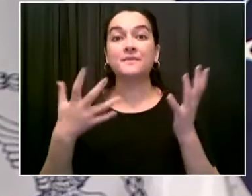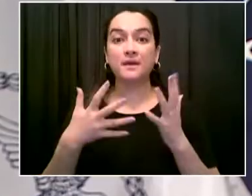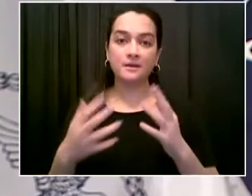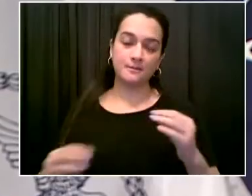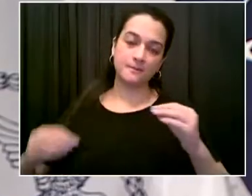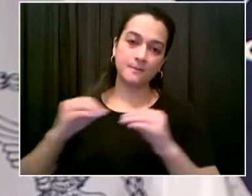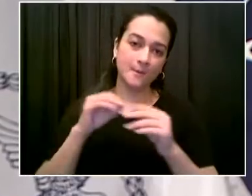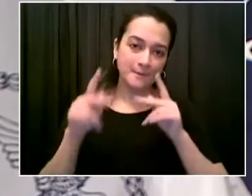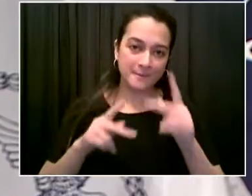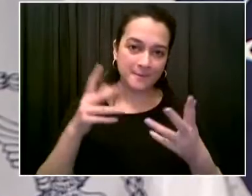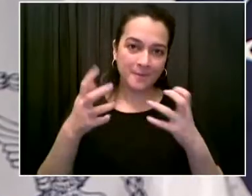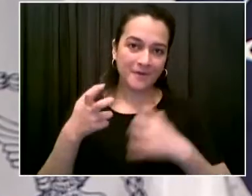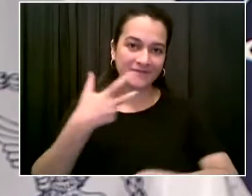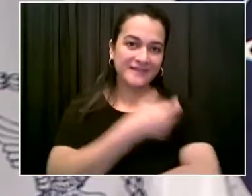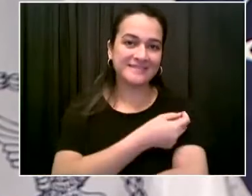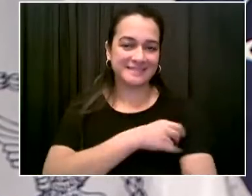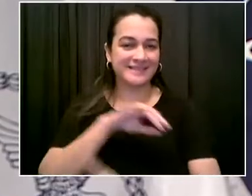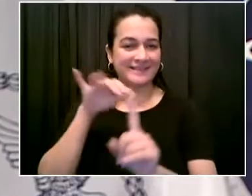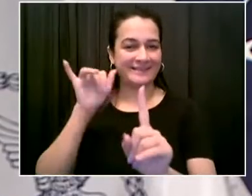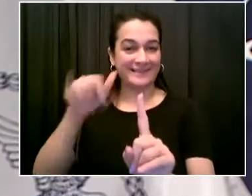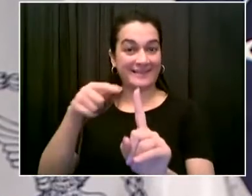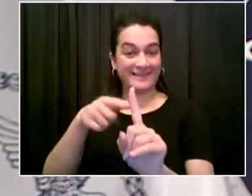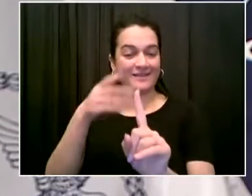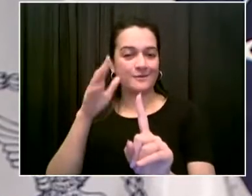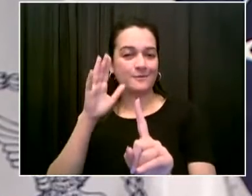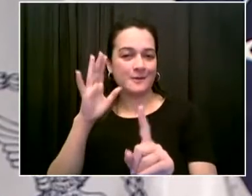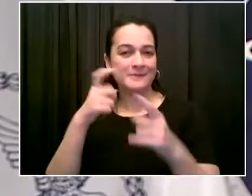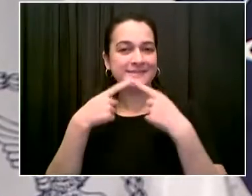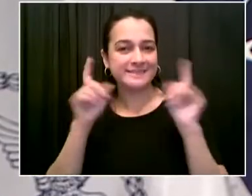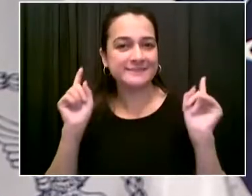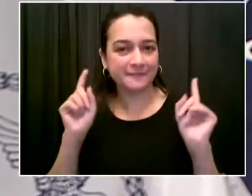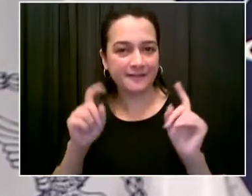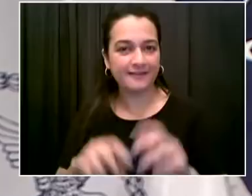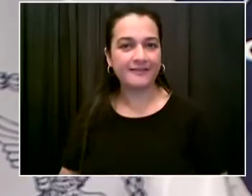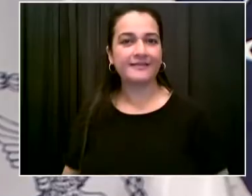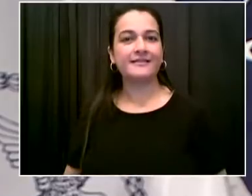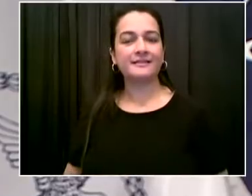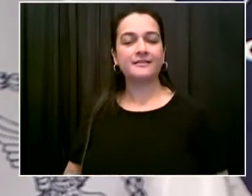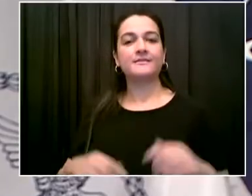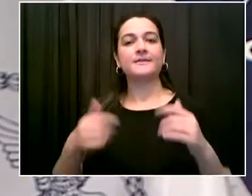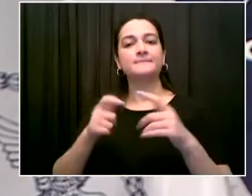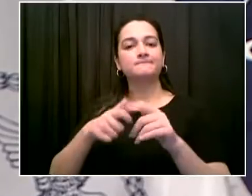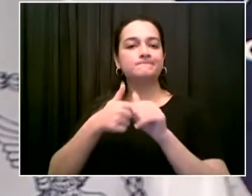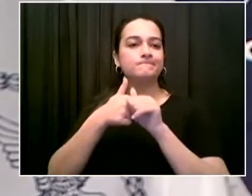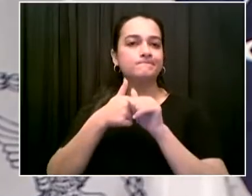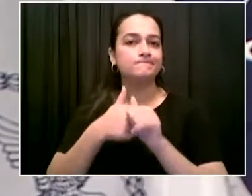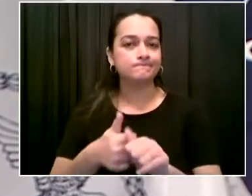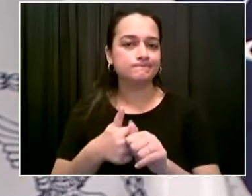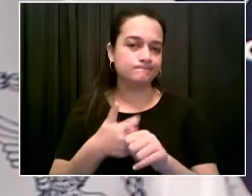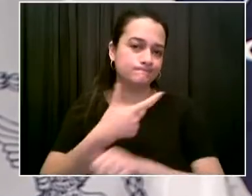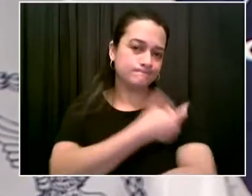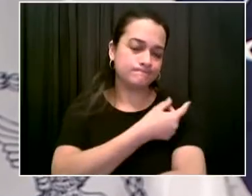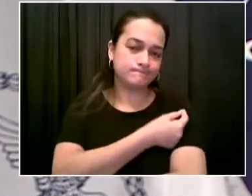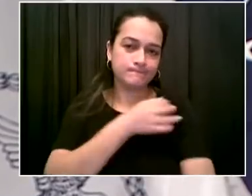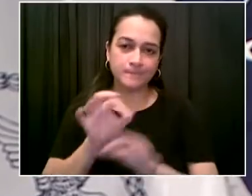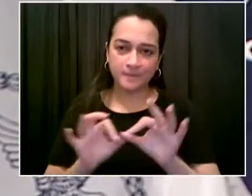ECHO EFFORTS FOR EQUITY. I TIHNK THMOE RE SUCSCES WE HAVE THEY SEE VACCINATION EQUALS FREEDOM.